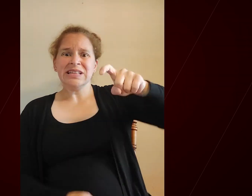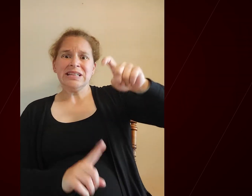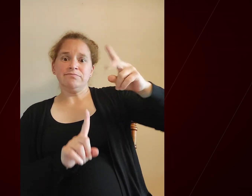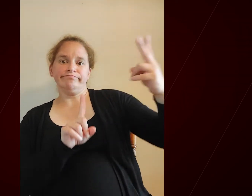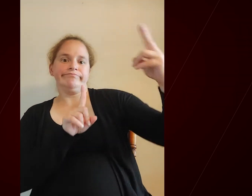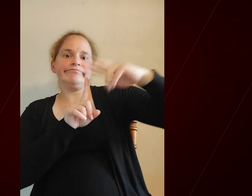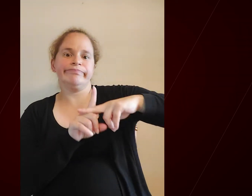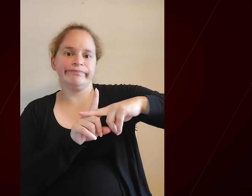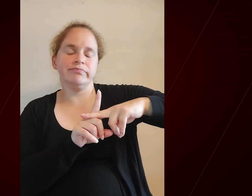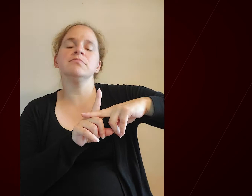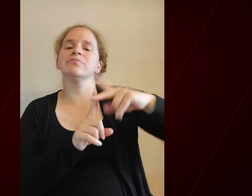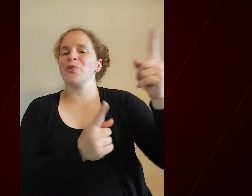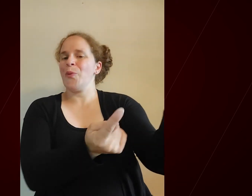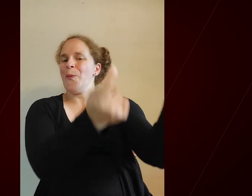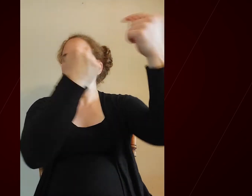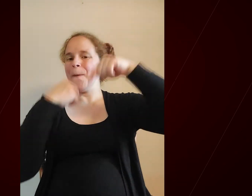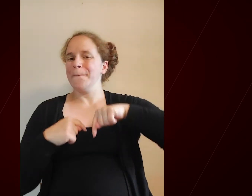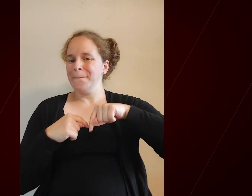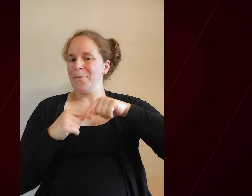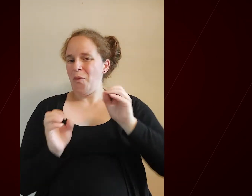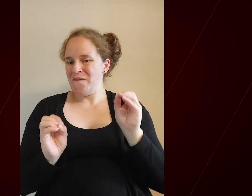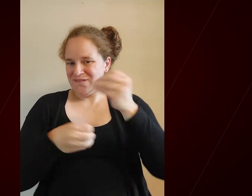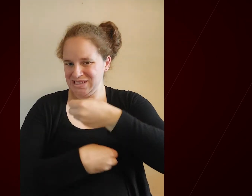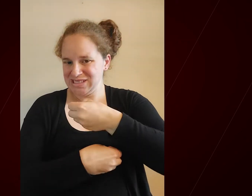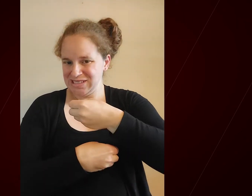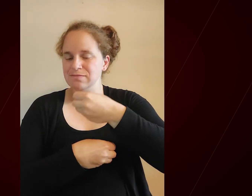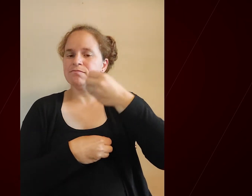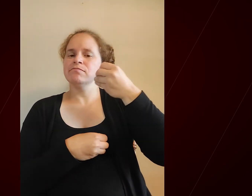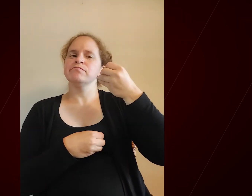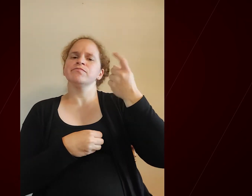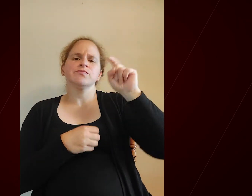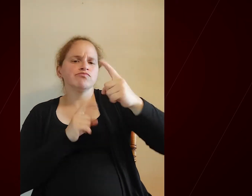they have always been able to come to our office